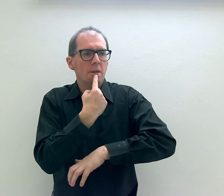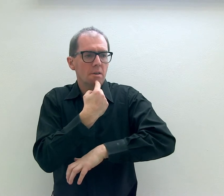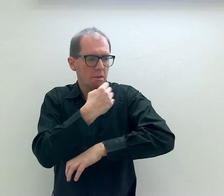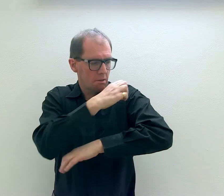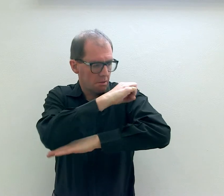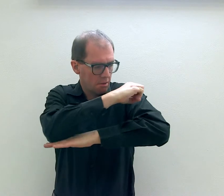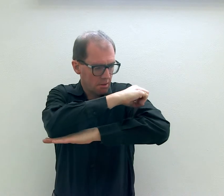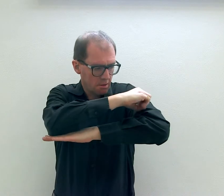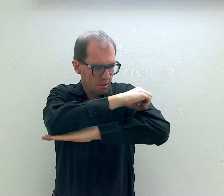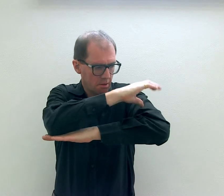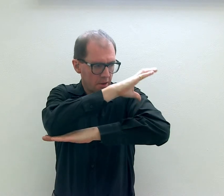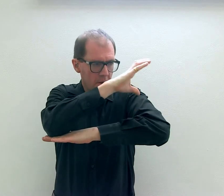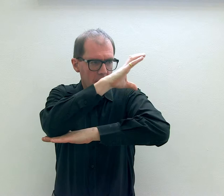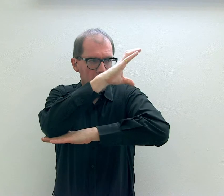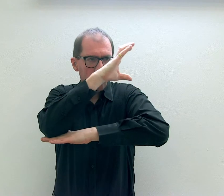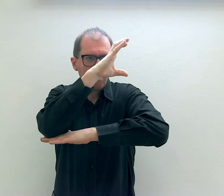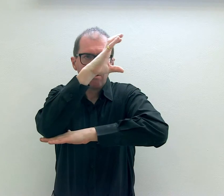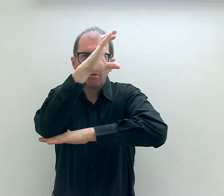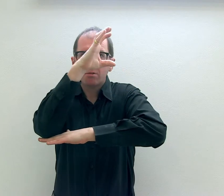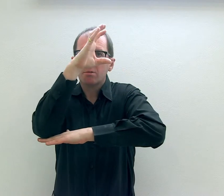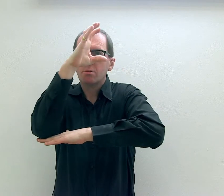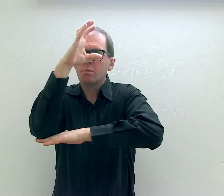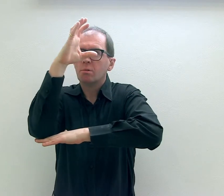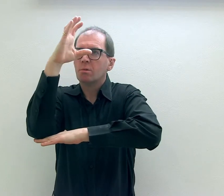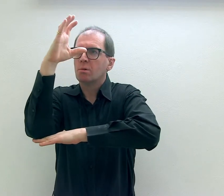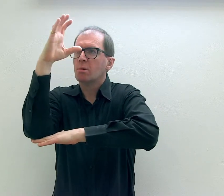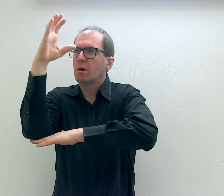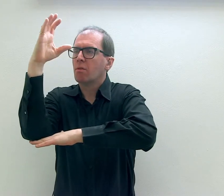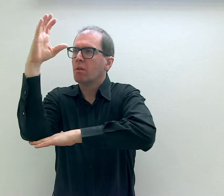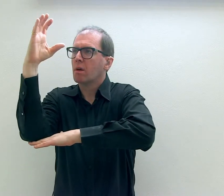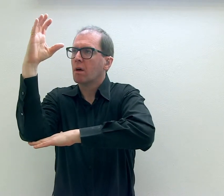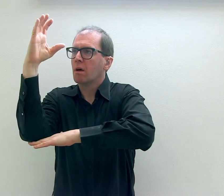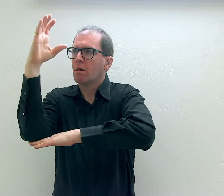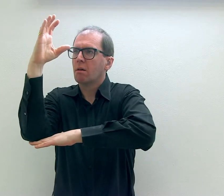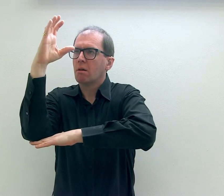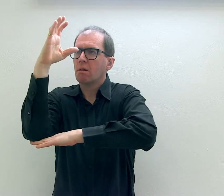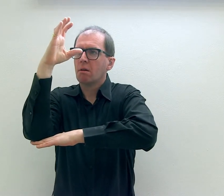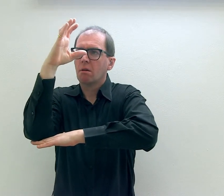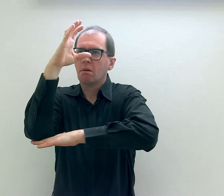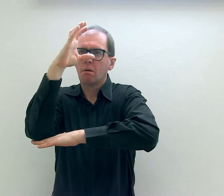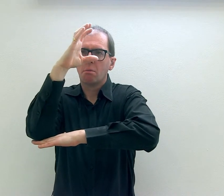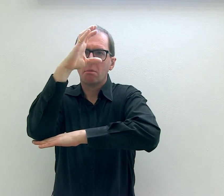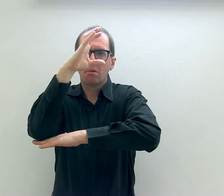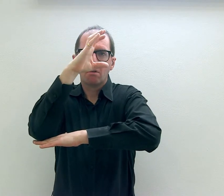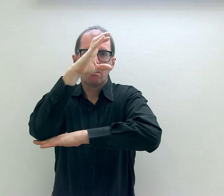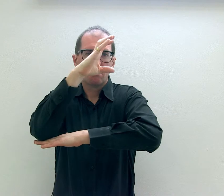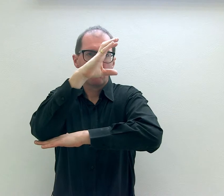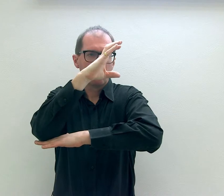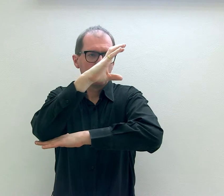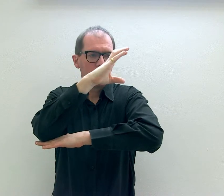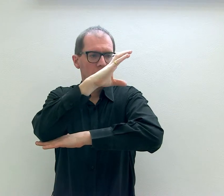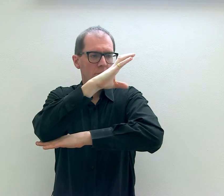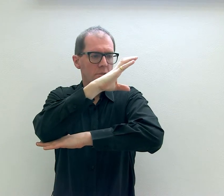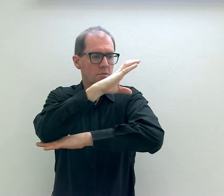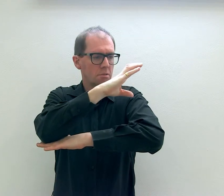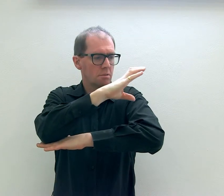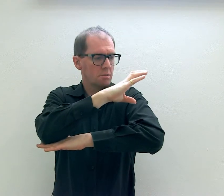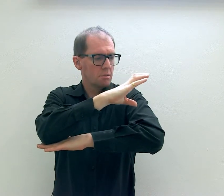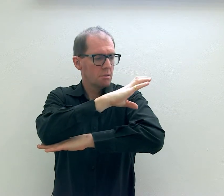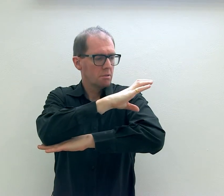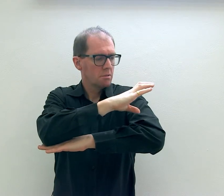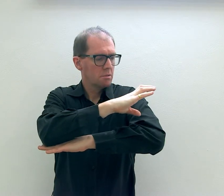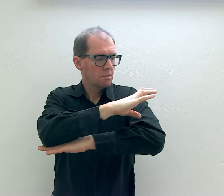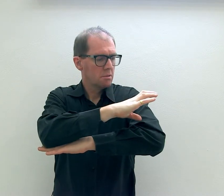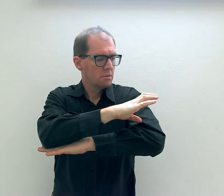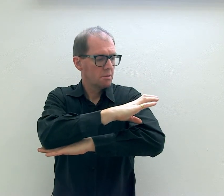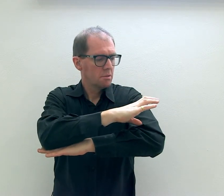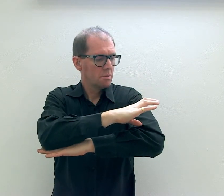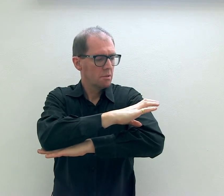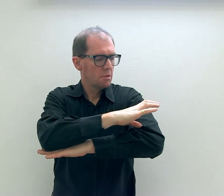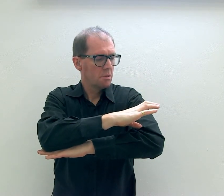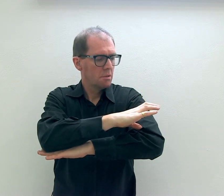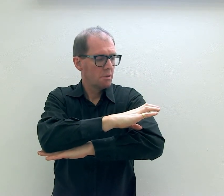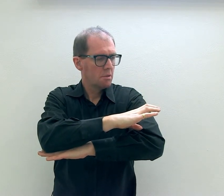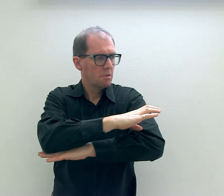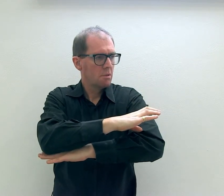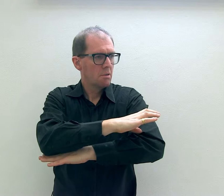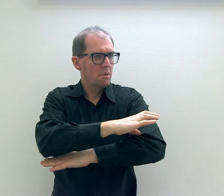Blinks but an hour or two; and then, A blood-red orange, sets again.